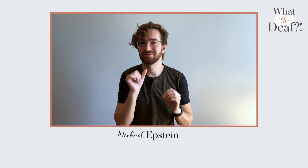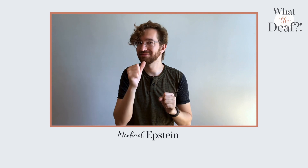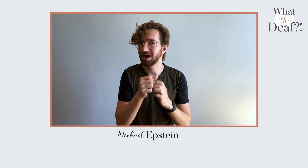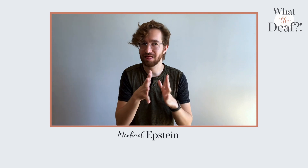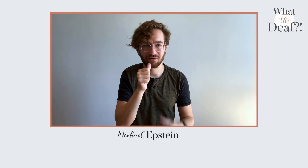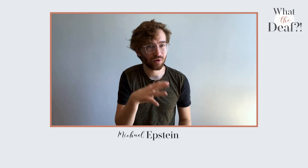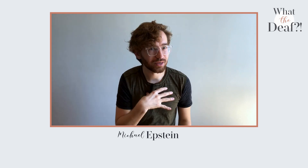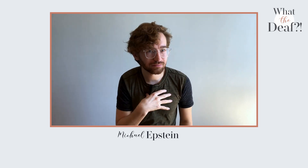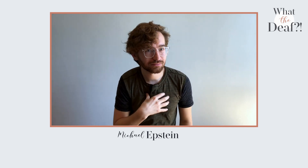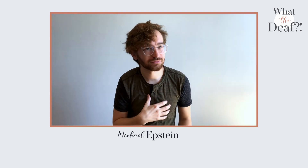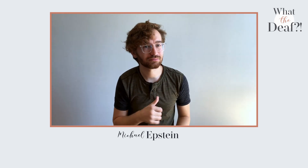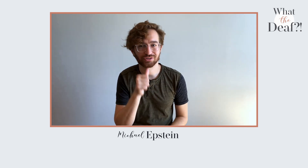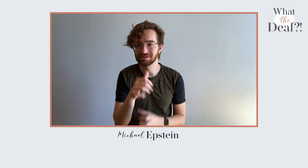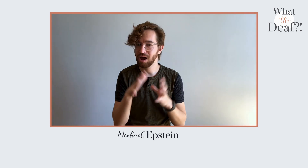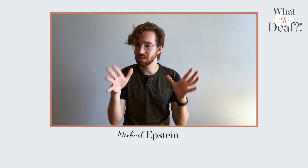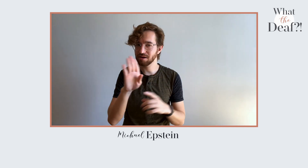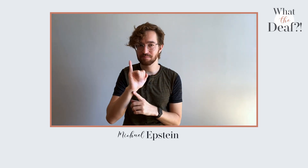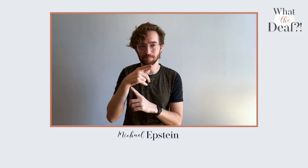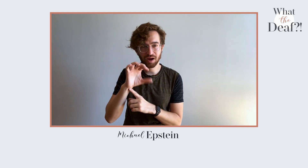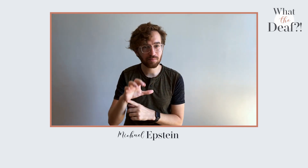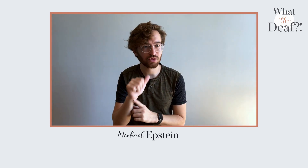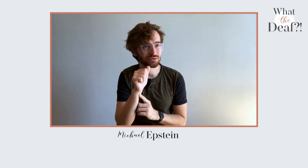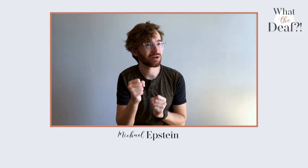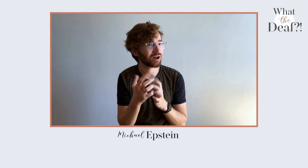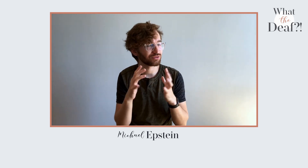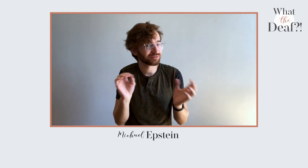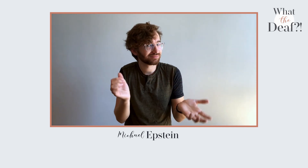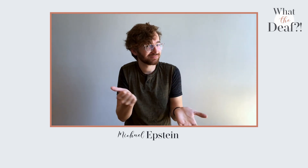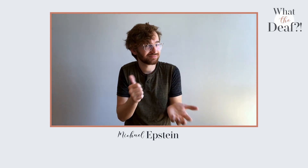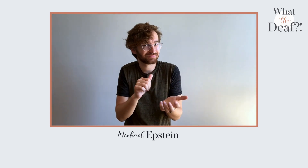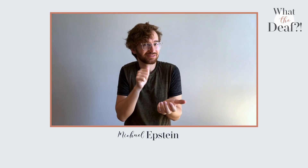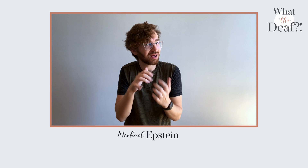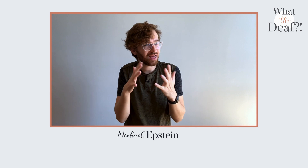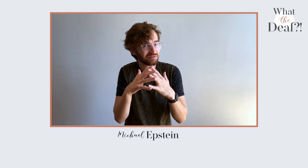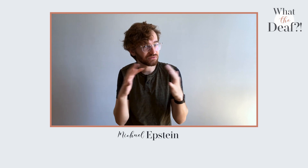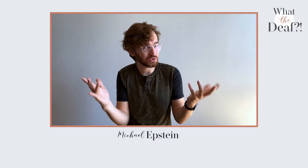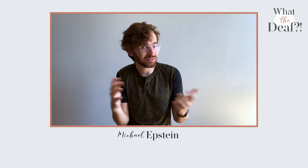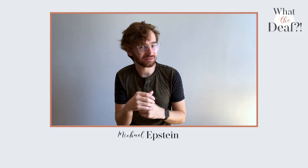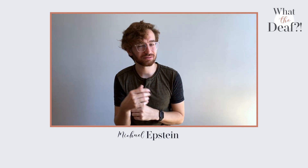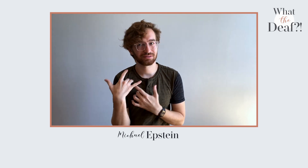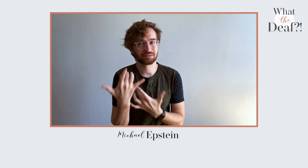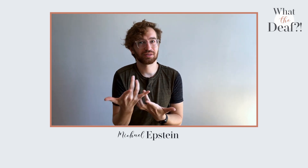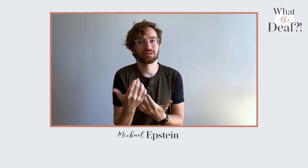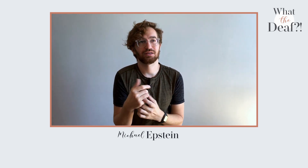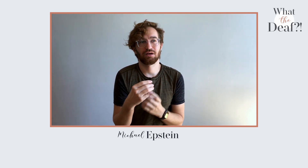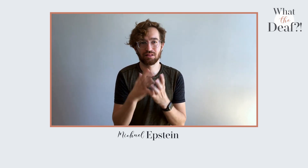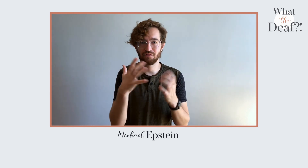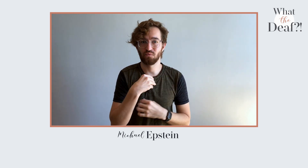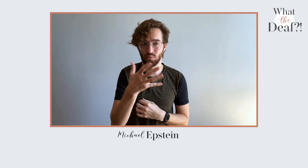And there's not a lot of women represented. There's not a lot of black indigenous people of color, or what we call BIPOC, represented.